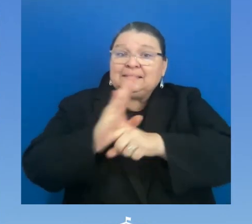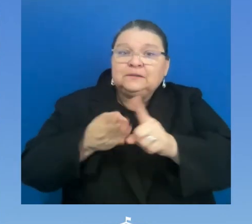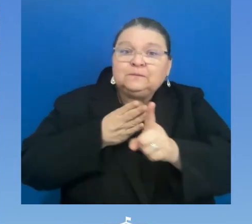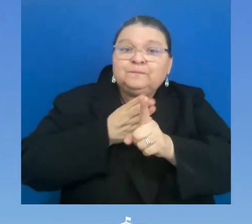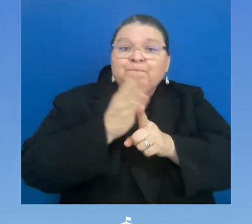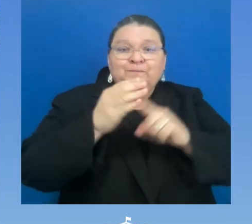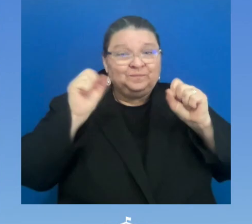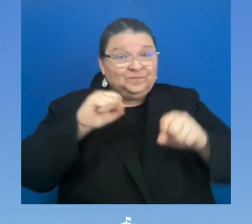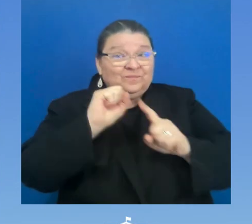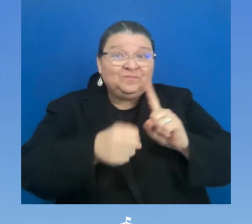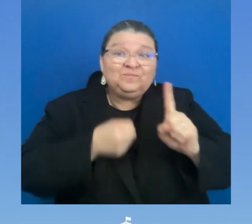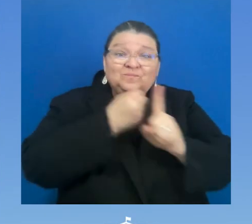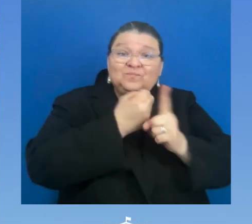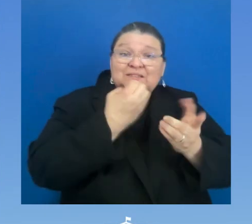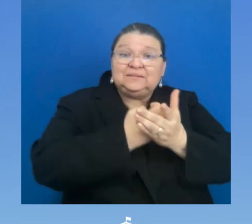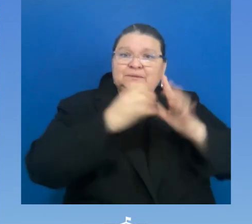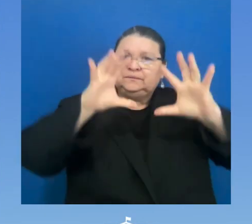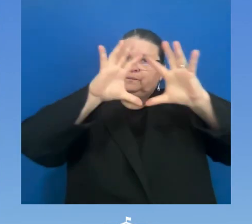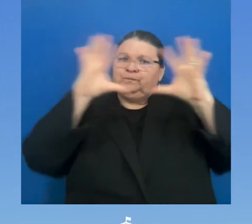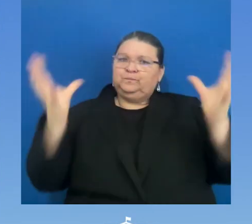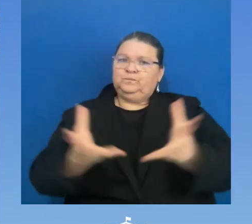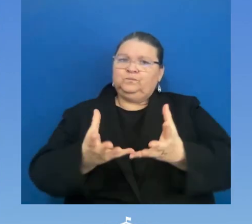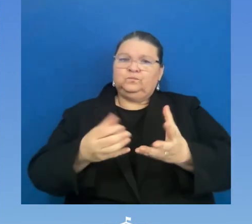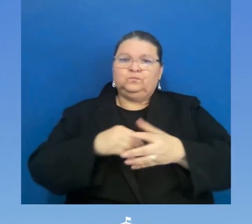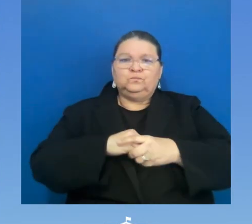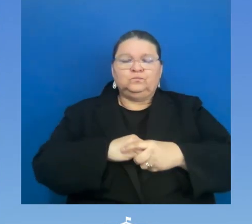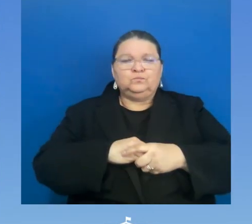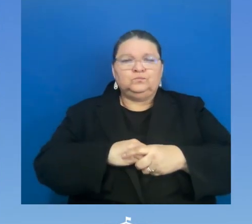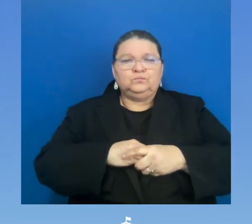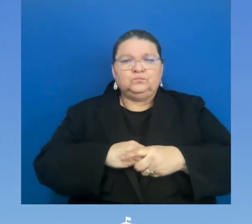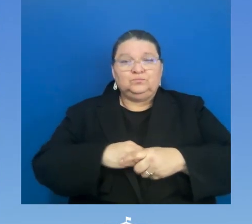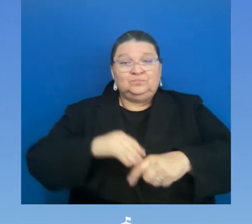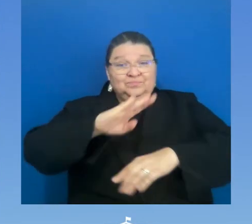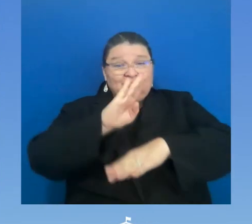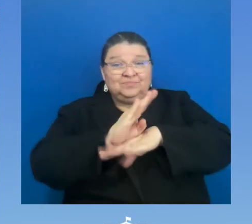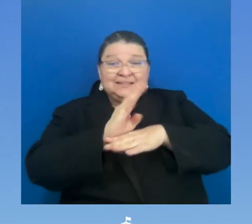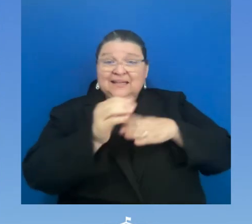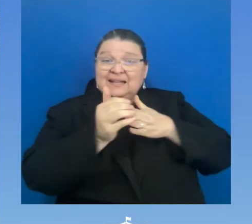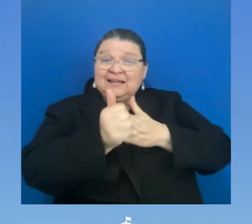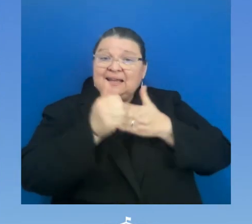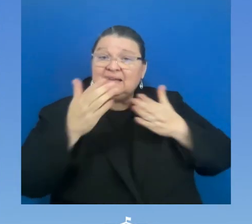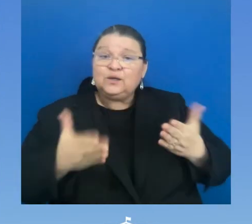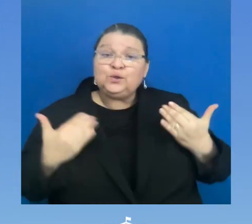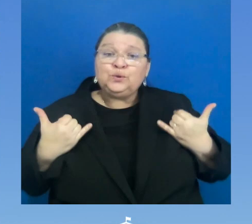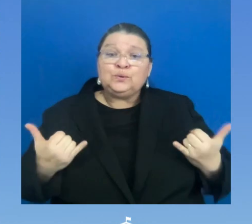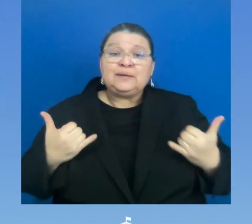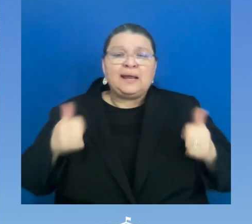As the business leaders here today will tell us, closing the gender wage gap -- well,